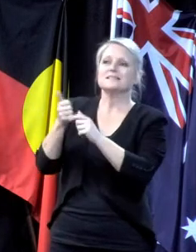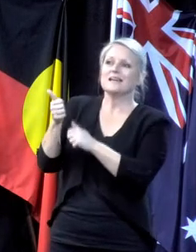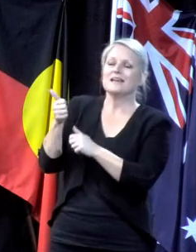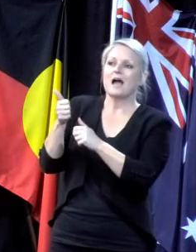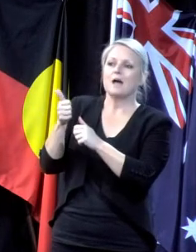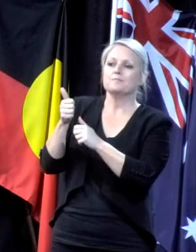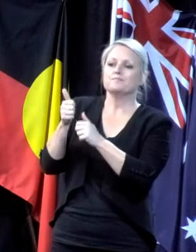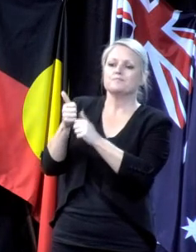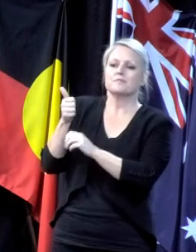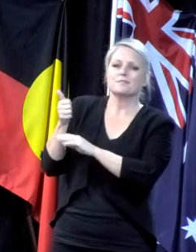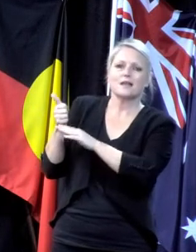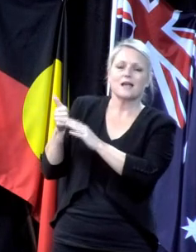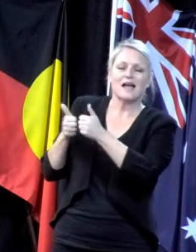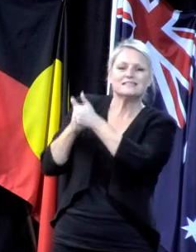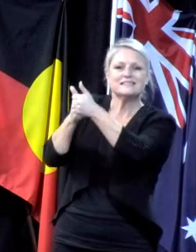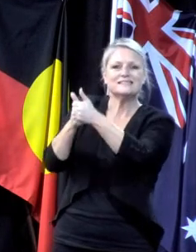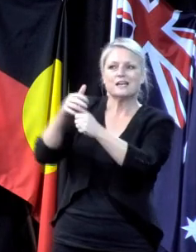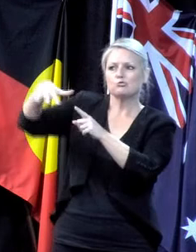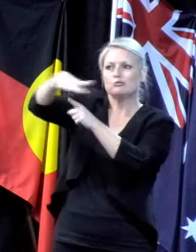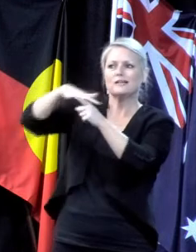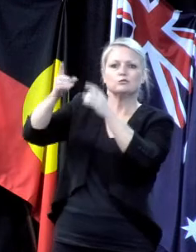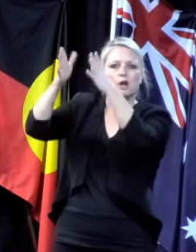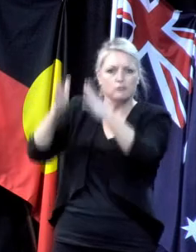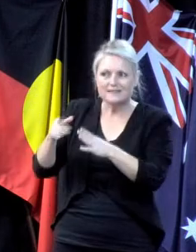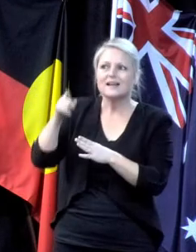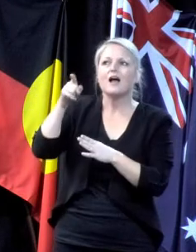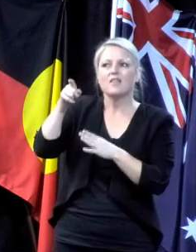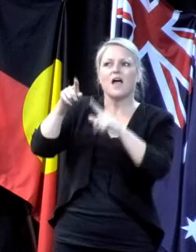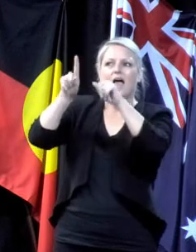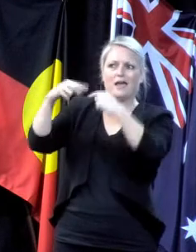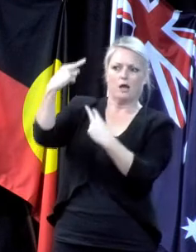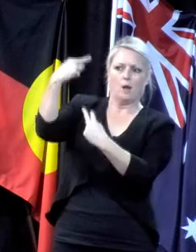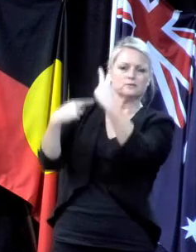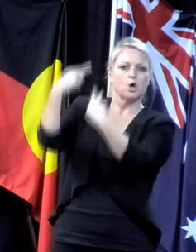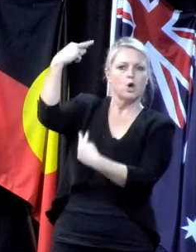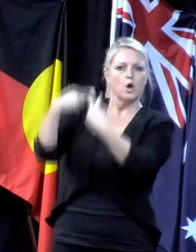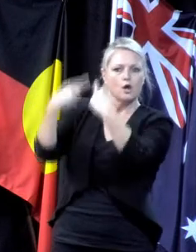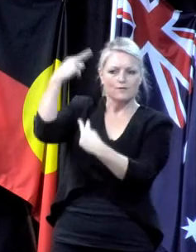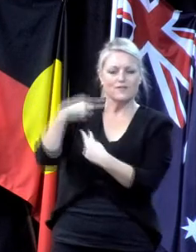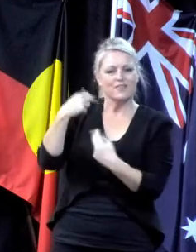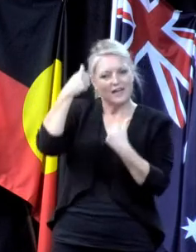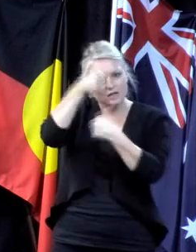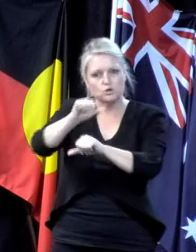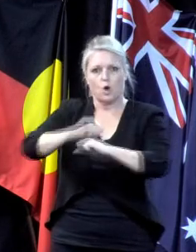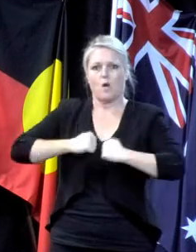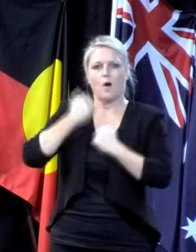and have an understanding of the school. They can see the progress. There’s classroom visits involved with that. There’s conversations